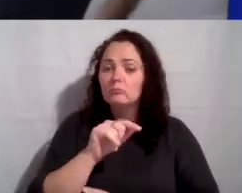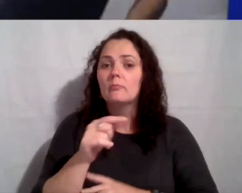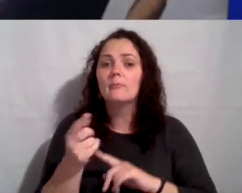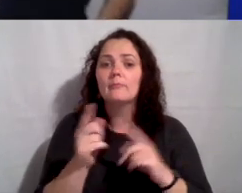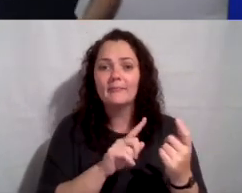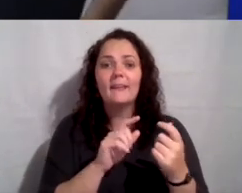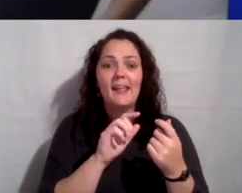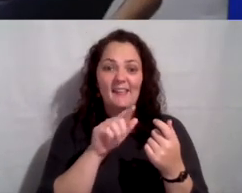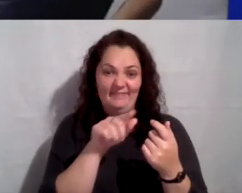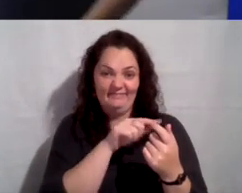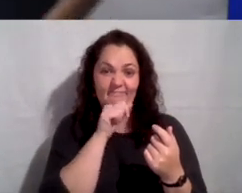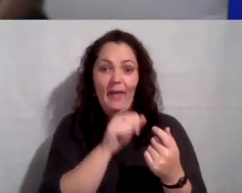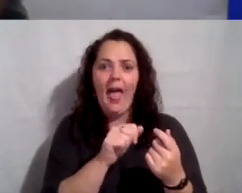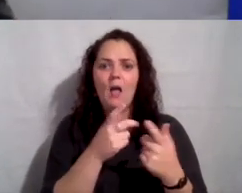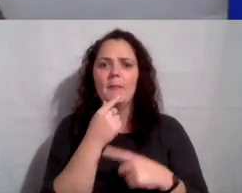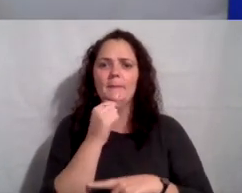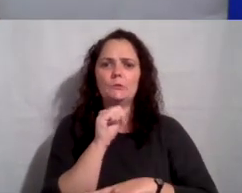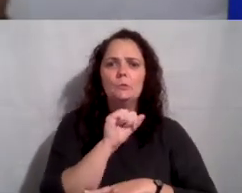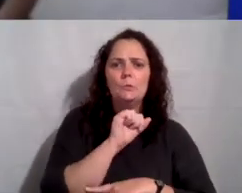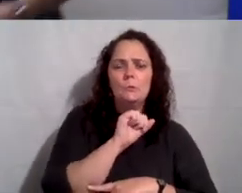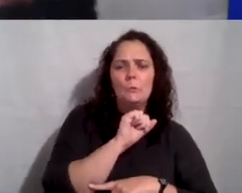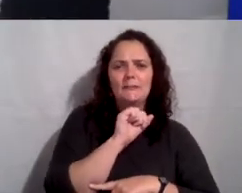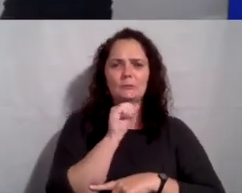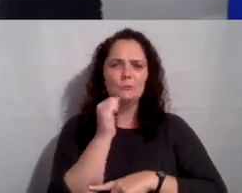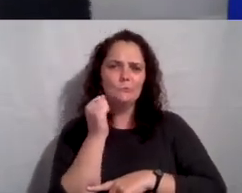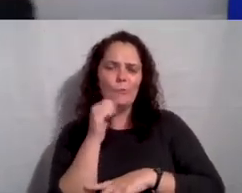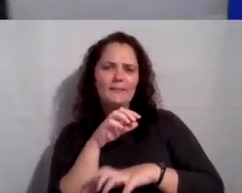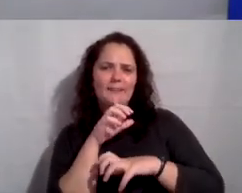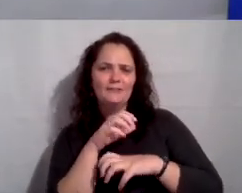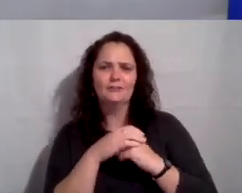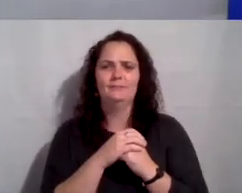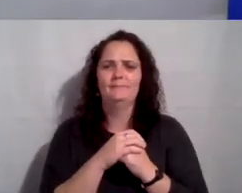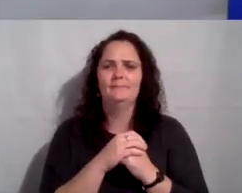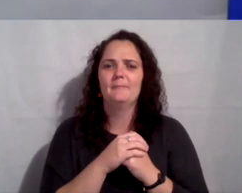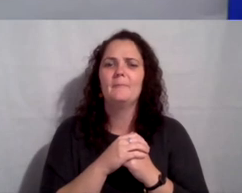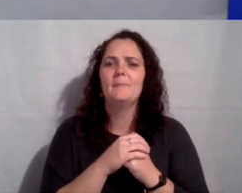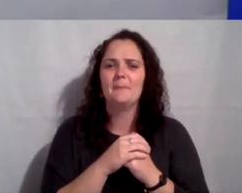Think about Atticus twisting his body and pulling back that way and think about how your lines